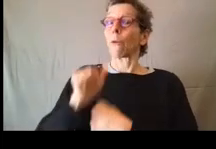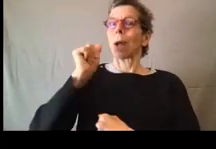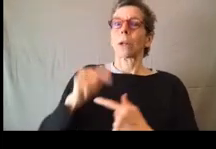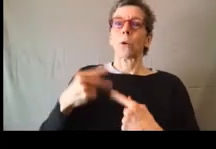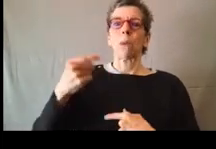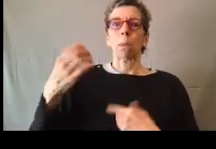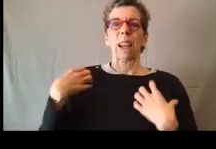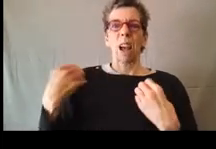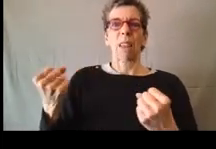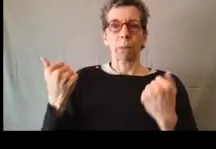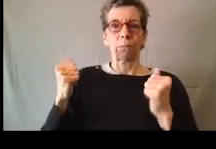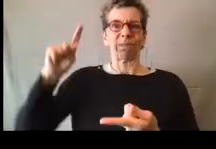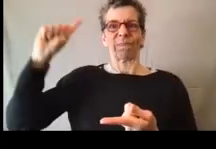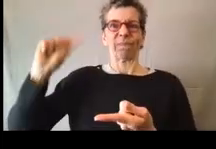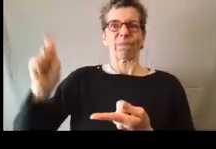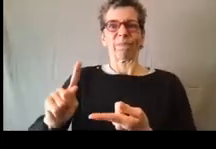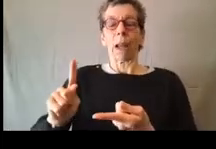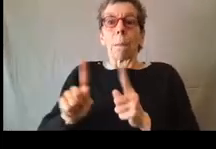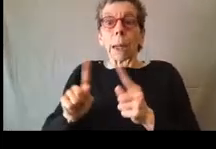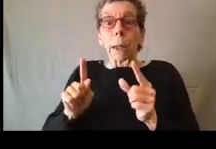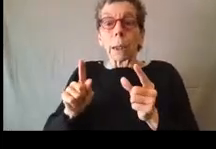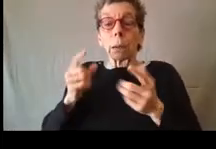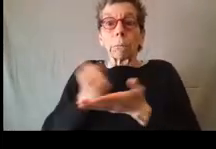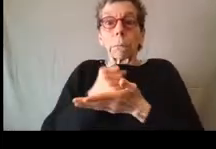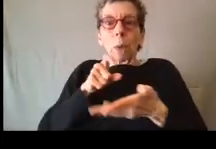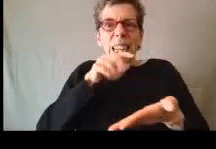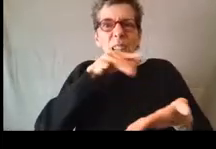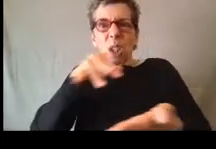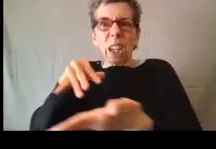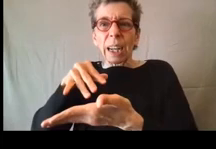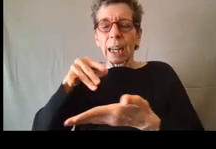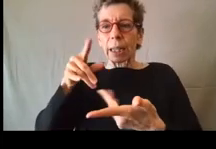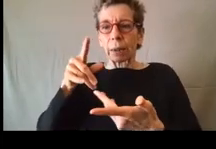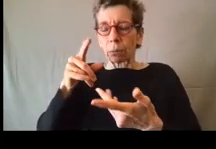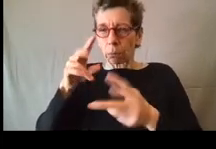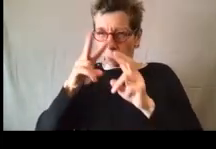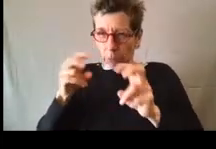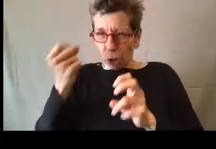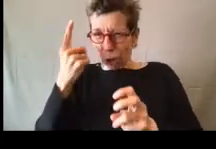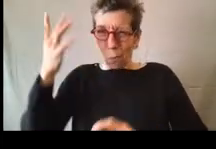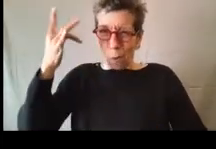it then we must study it and understand its etiologies symptoms, threat, effective and